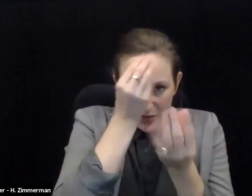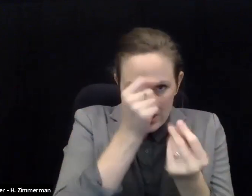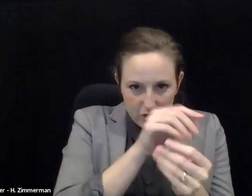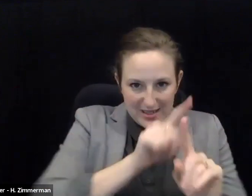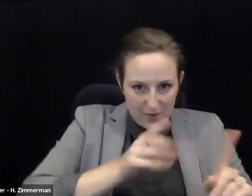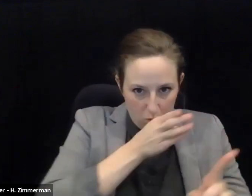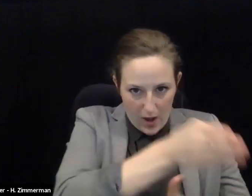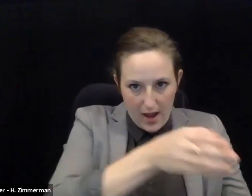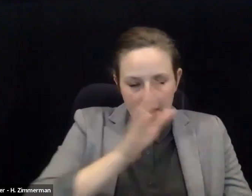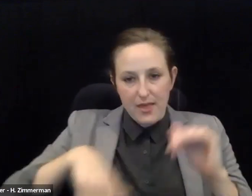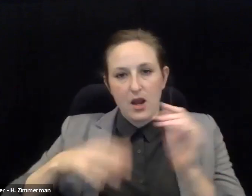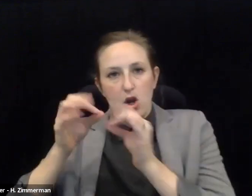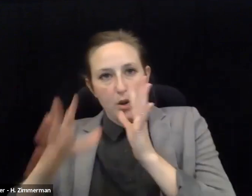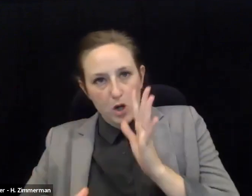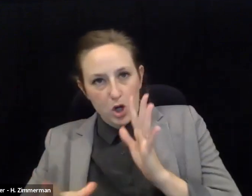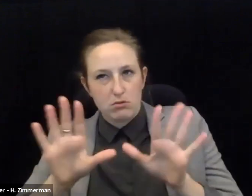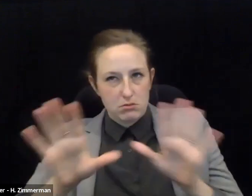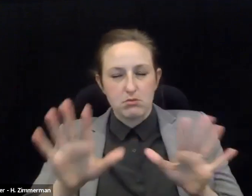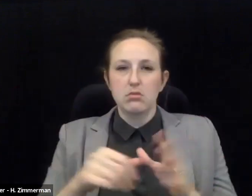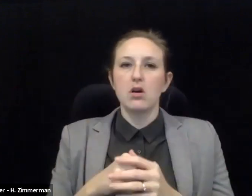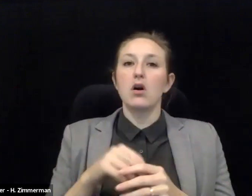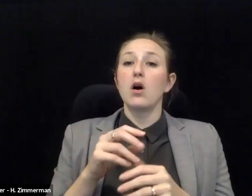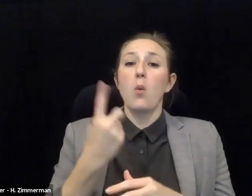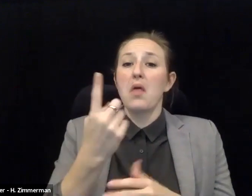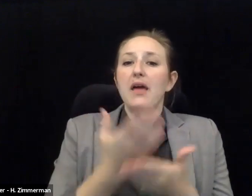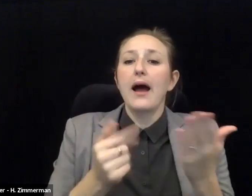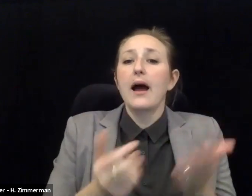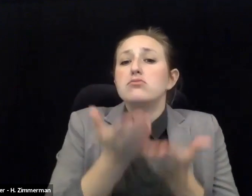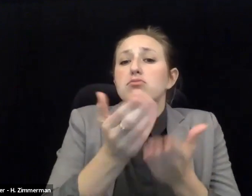Kind of either, you know, if you can provide both great